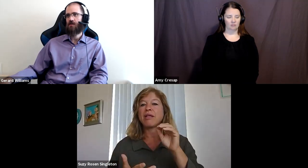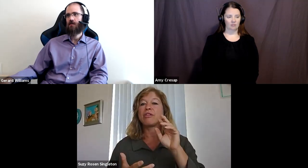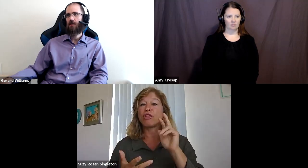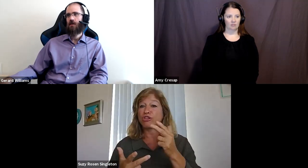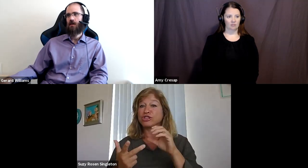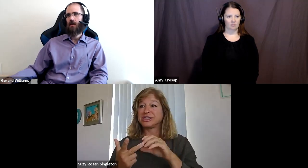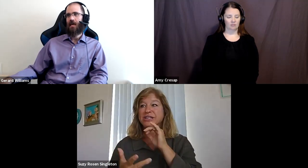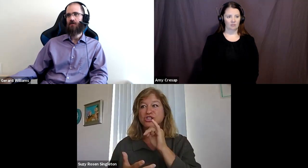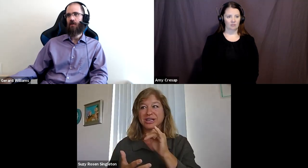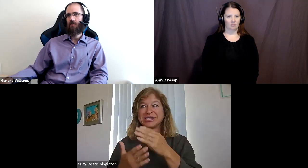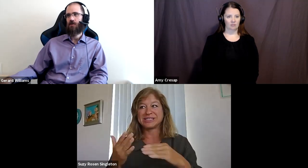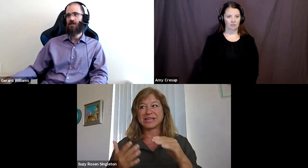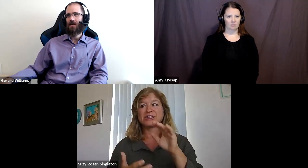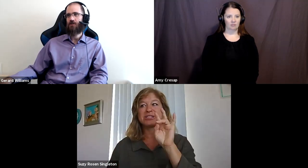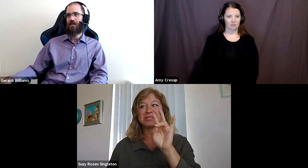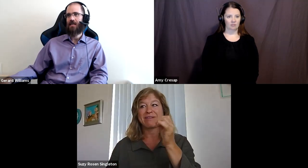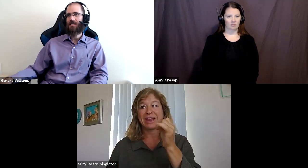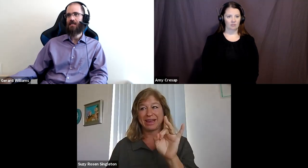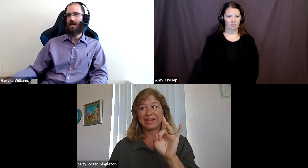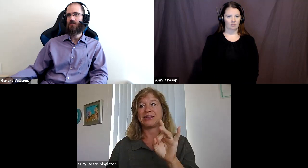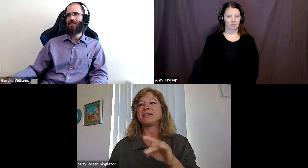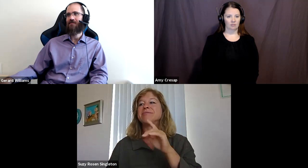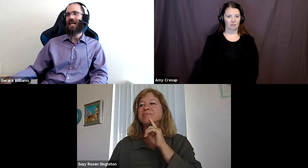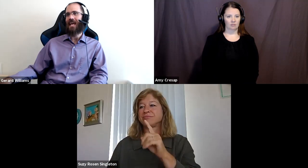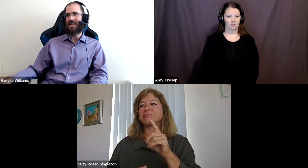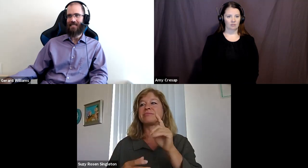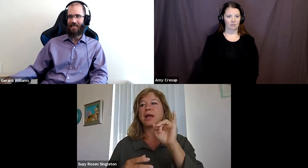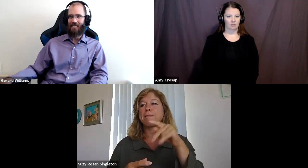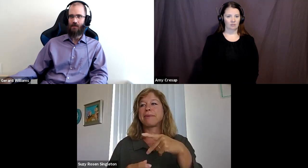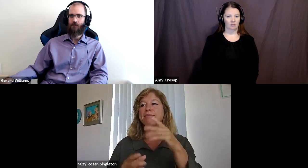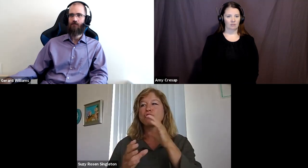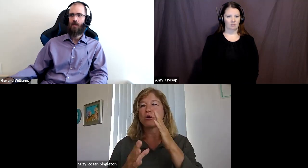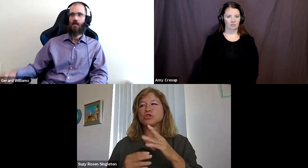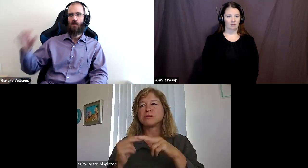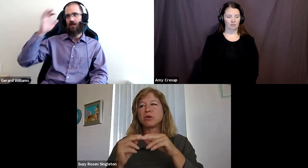services. And the third section is section 718 which